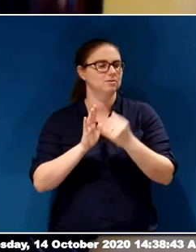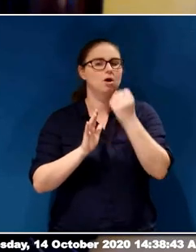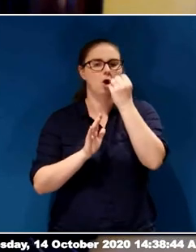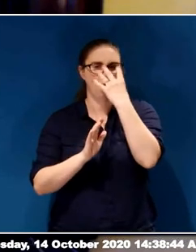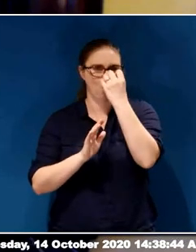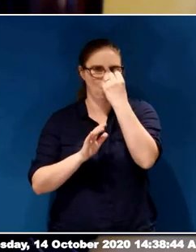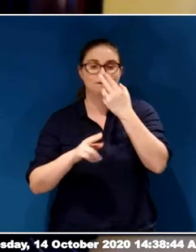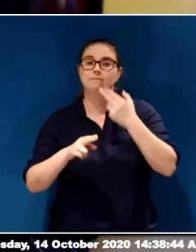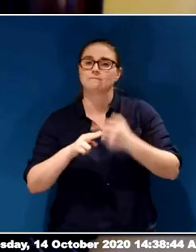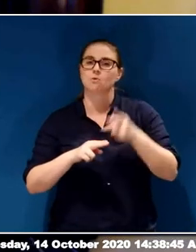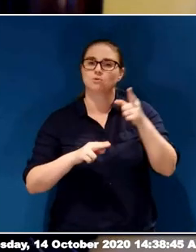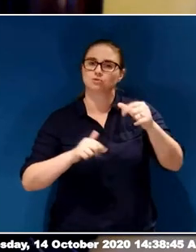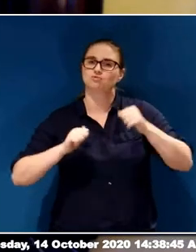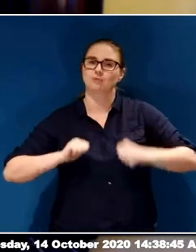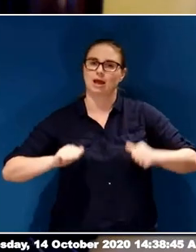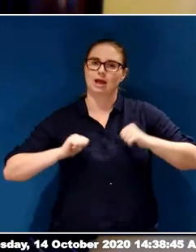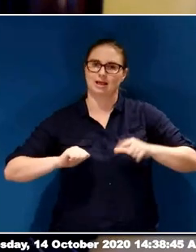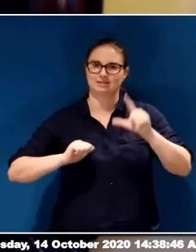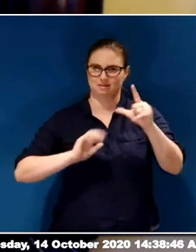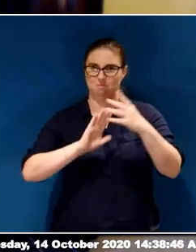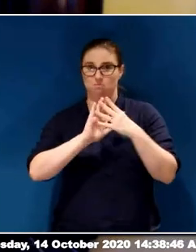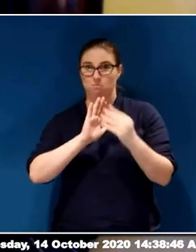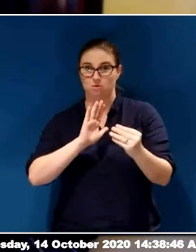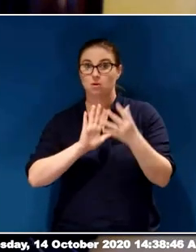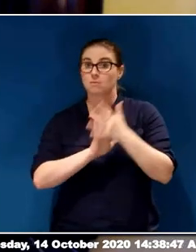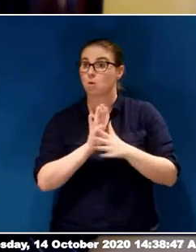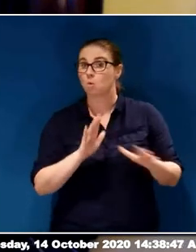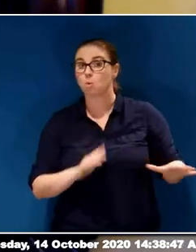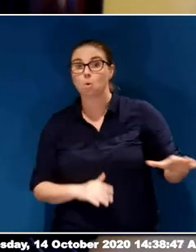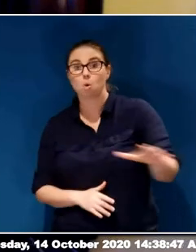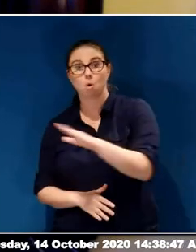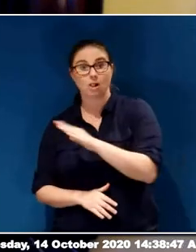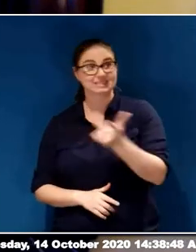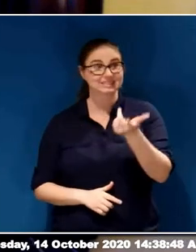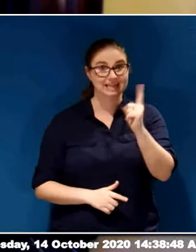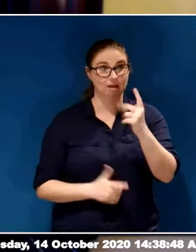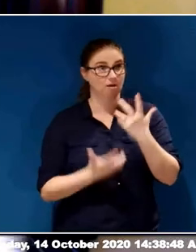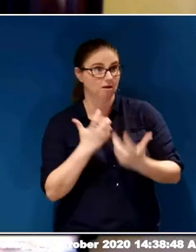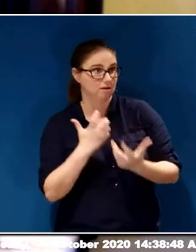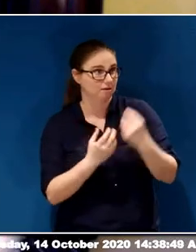are being prepared for teaching get prepared in Tier 1, at Tier 1.